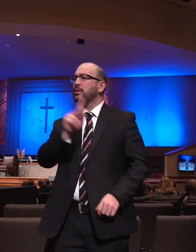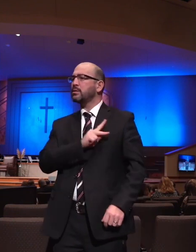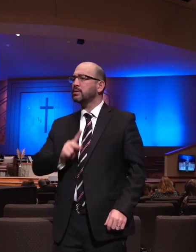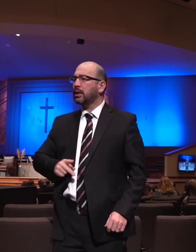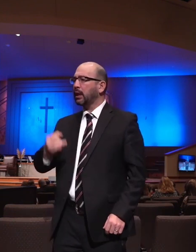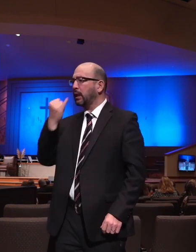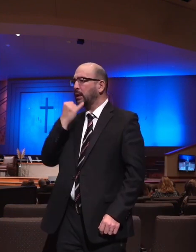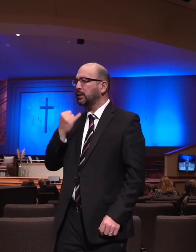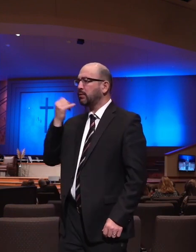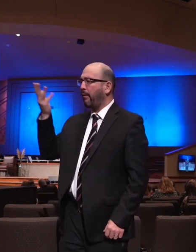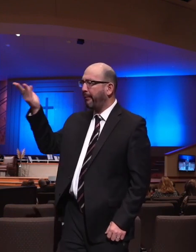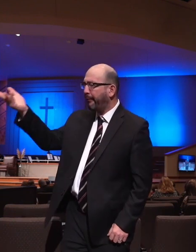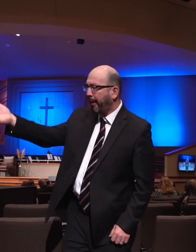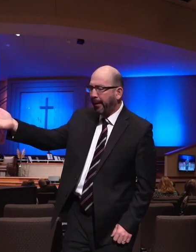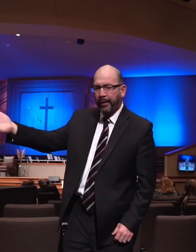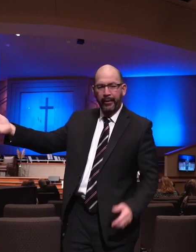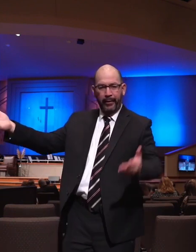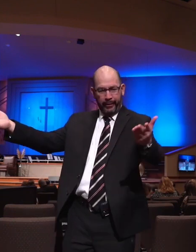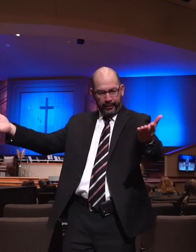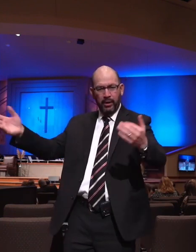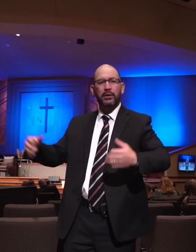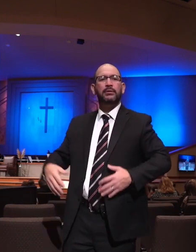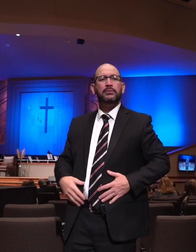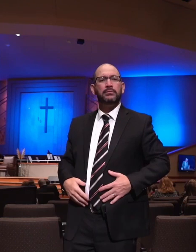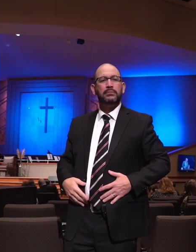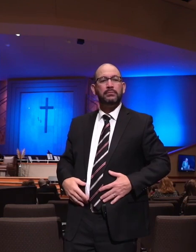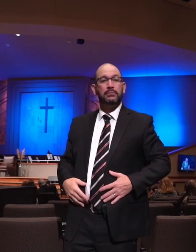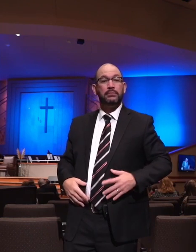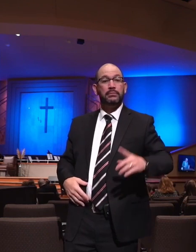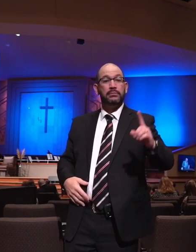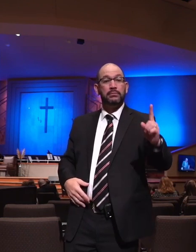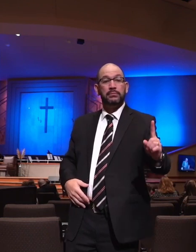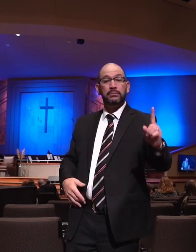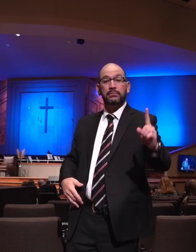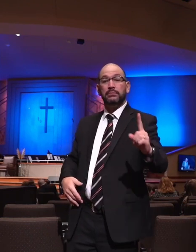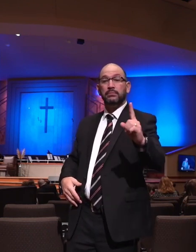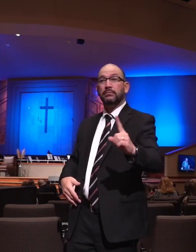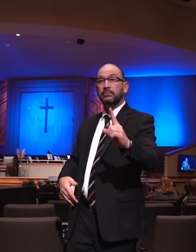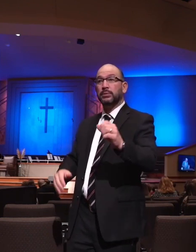government can take care of this and he departed and took with him ten talents